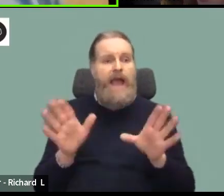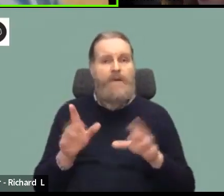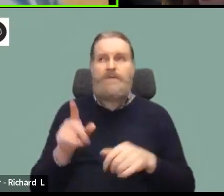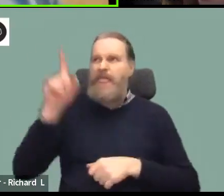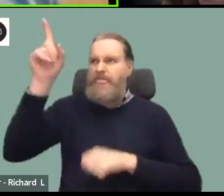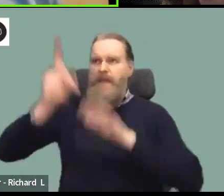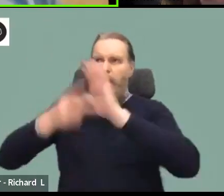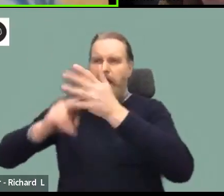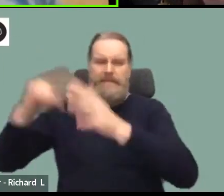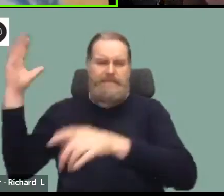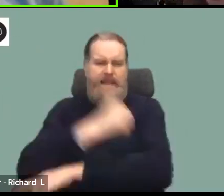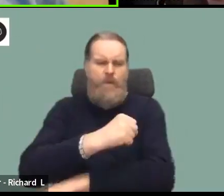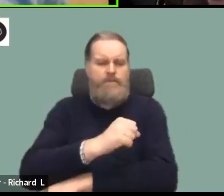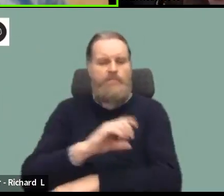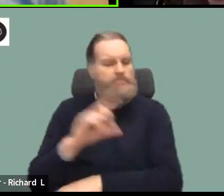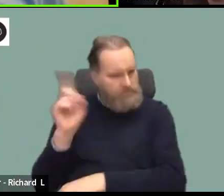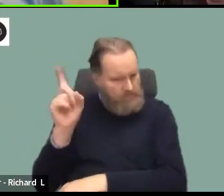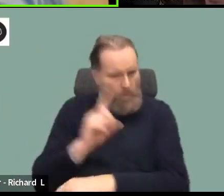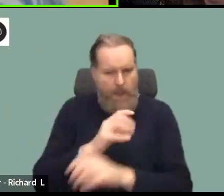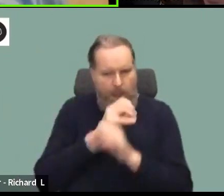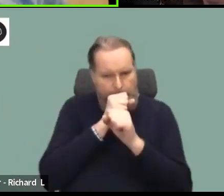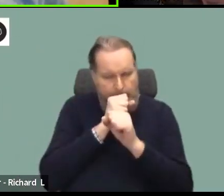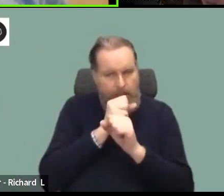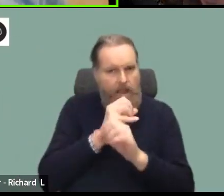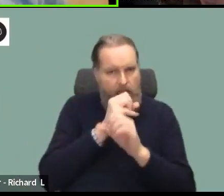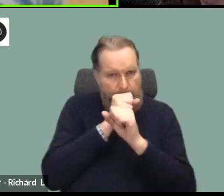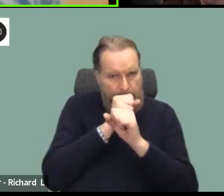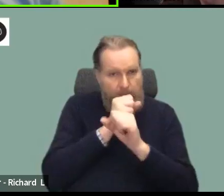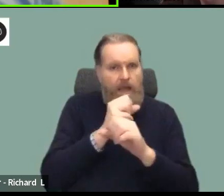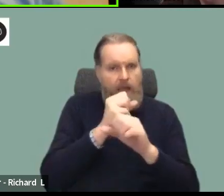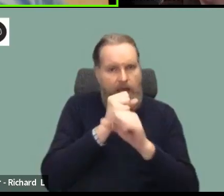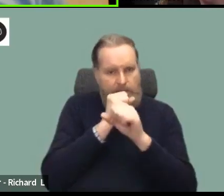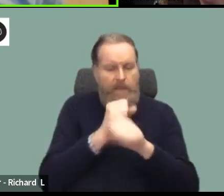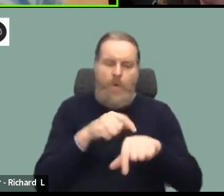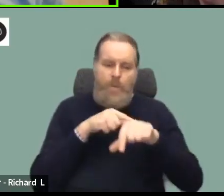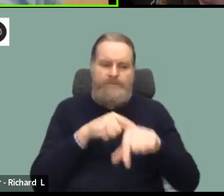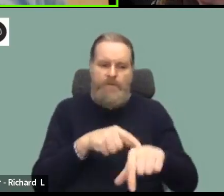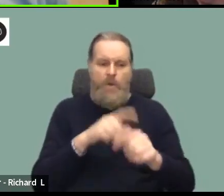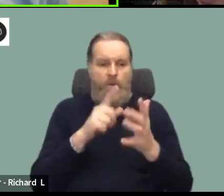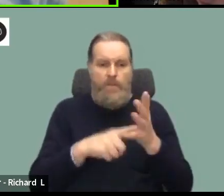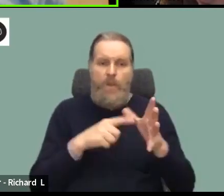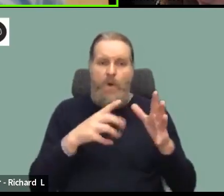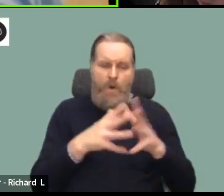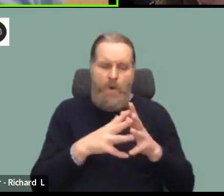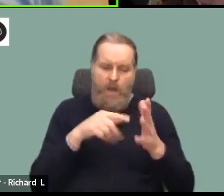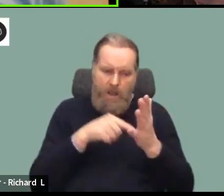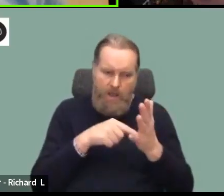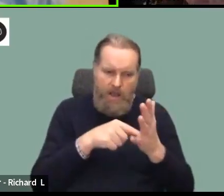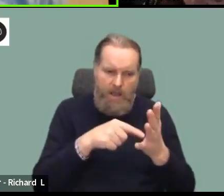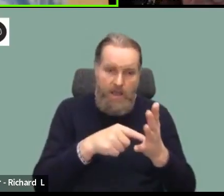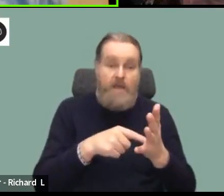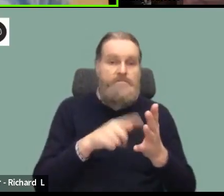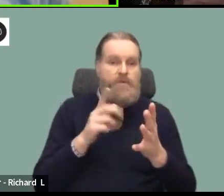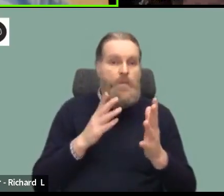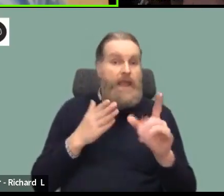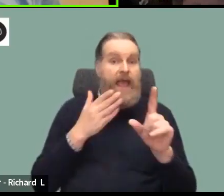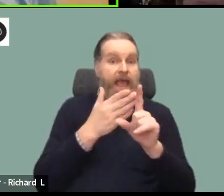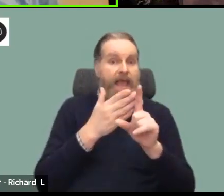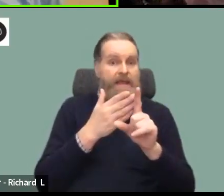announced everything in advance. the morning management will or absent and all of that will be announced the appropriate time. But I hope that people can also accept that, the more we announced everything in advance the morning management will trying to put the contingency plans in place so. we are are trying to.